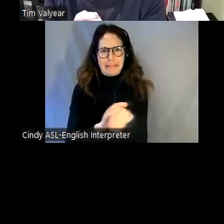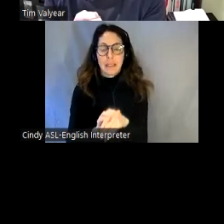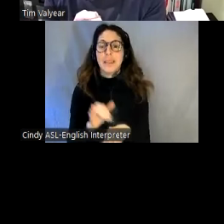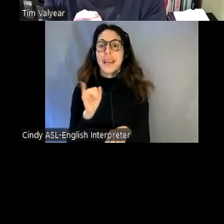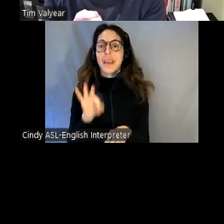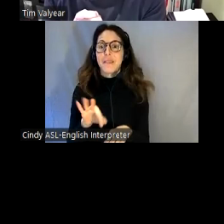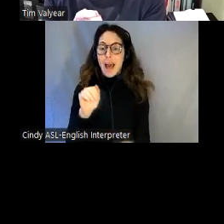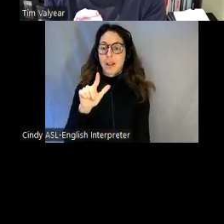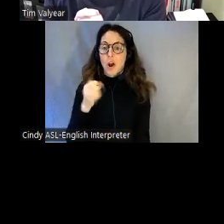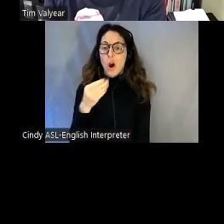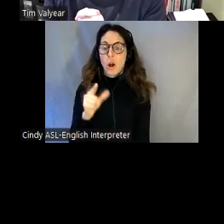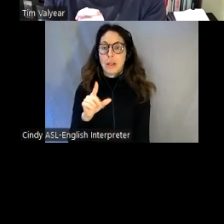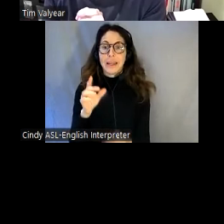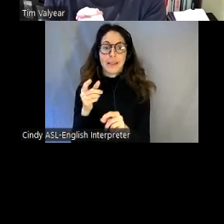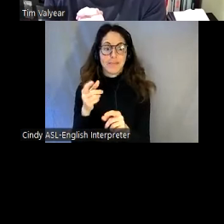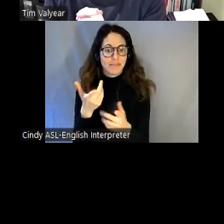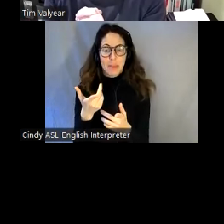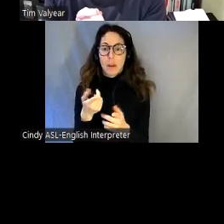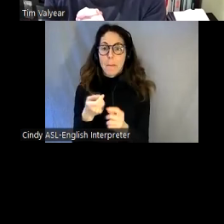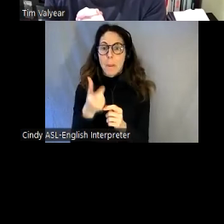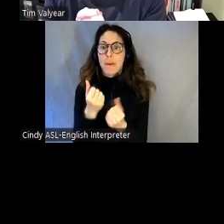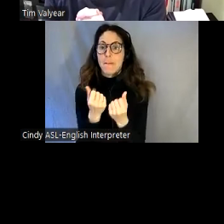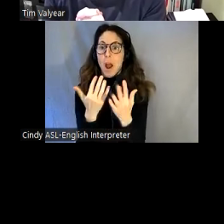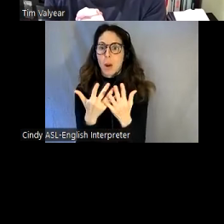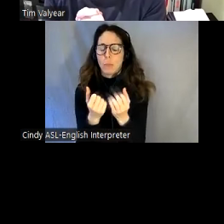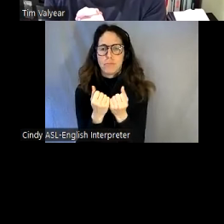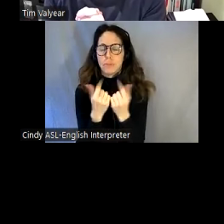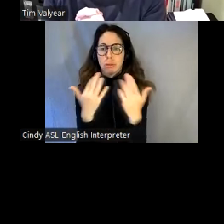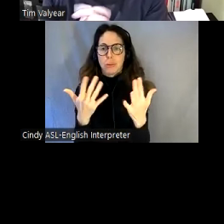completely dry or you will never get the gloves on. And